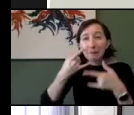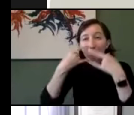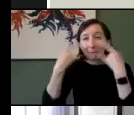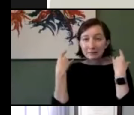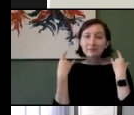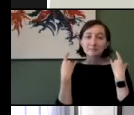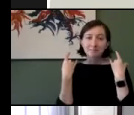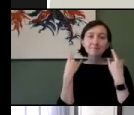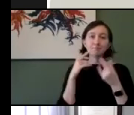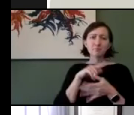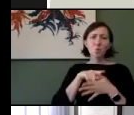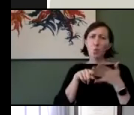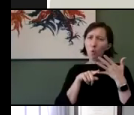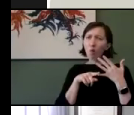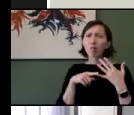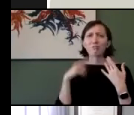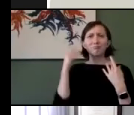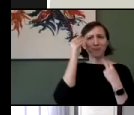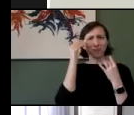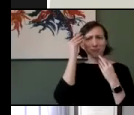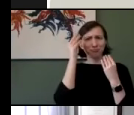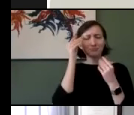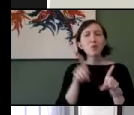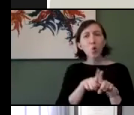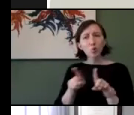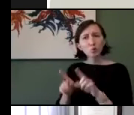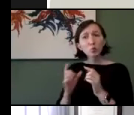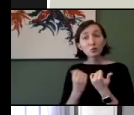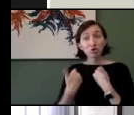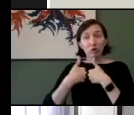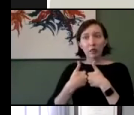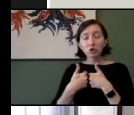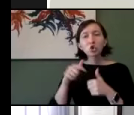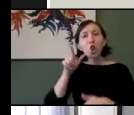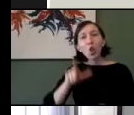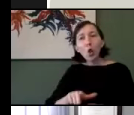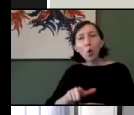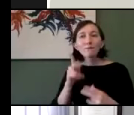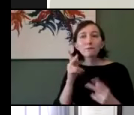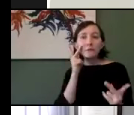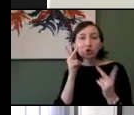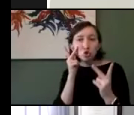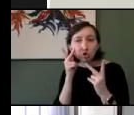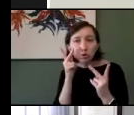There have been challenges for people who have low vision or are blind.